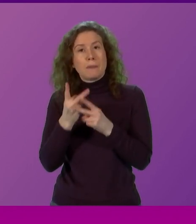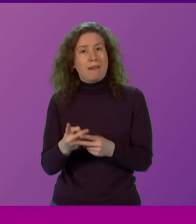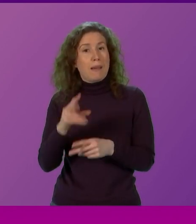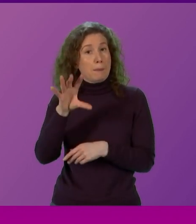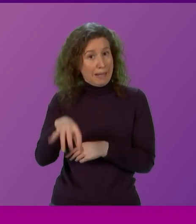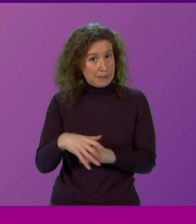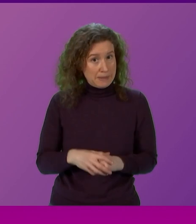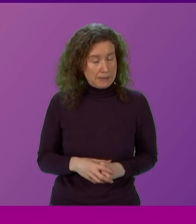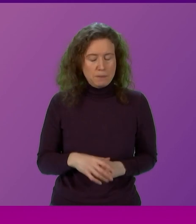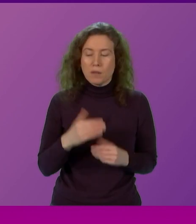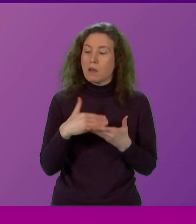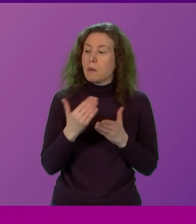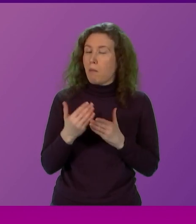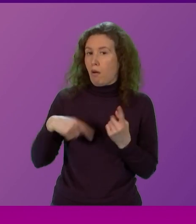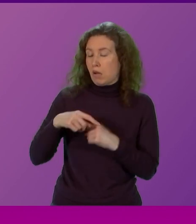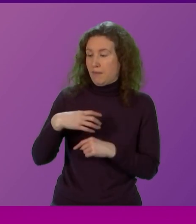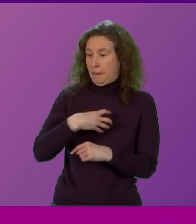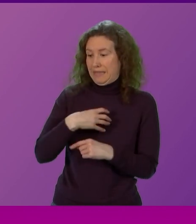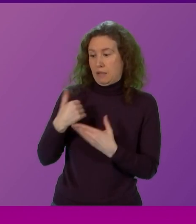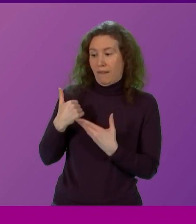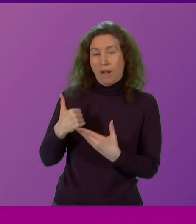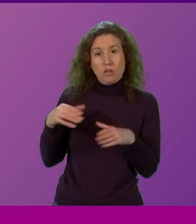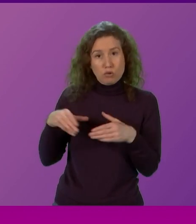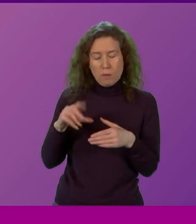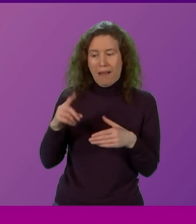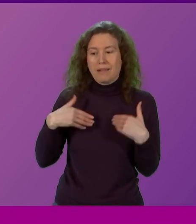As part of the work of our ministerial advisory group on health and social care pressures,